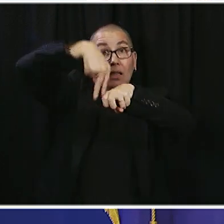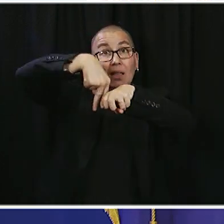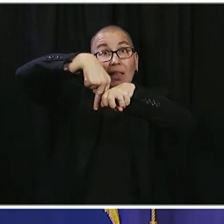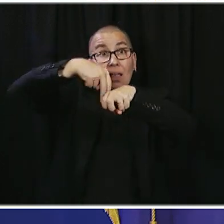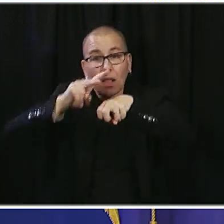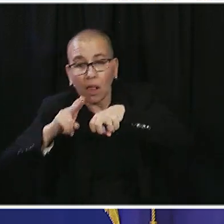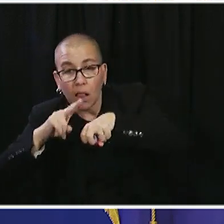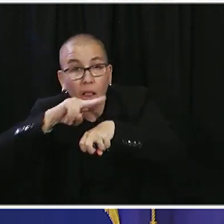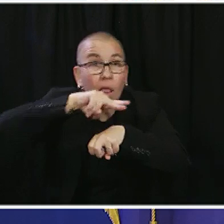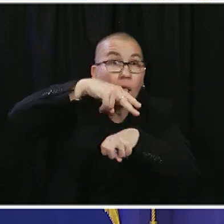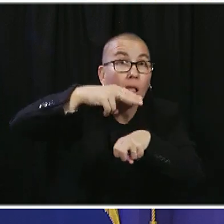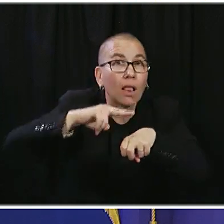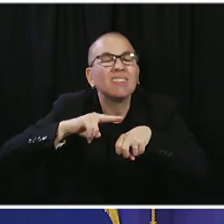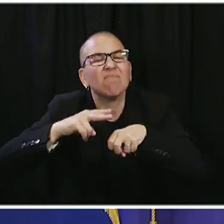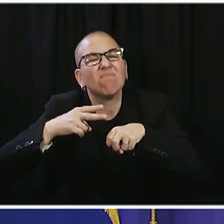CAN YOU TELL OR A TATTOO, YOU'RE PRETTY CLOSE.